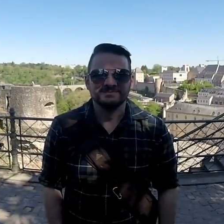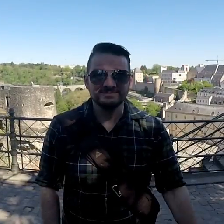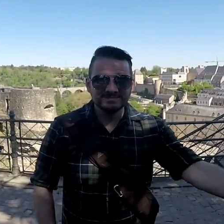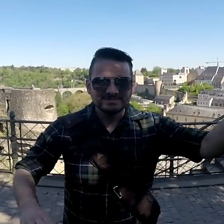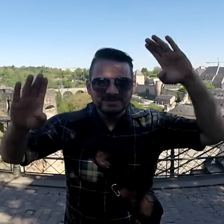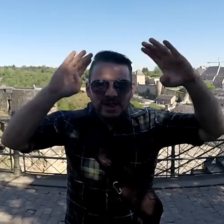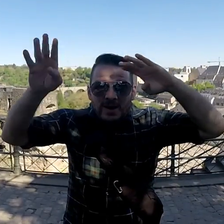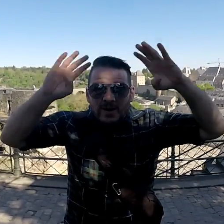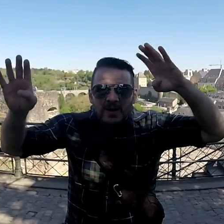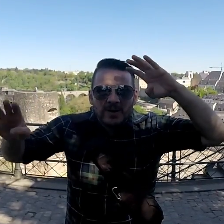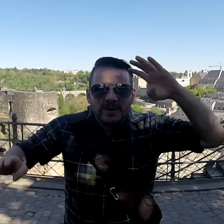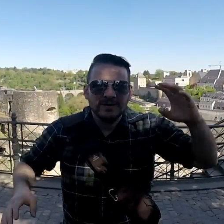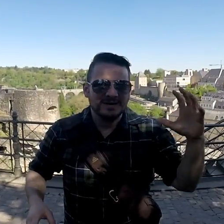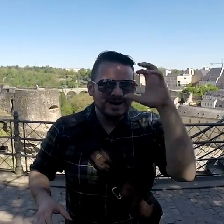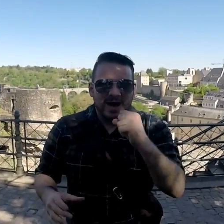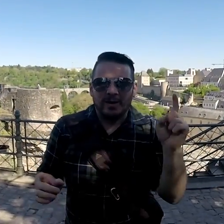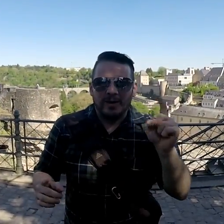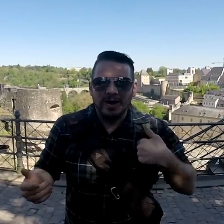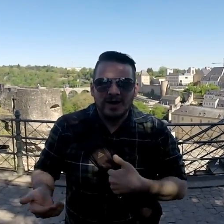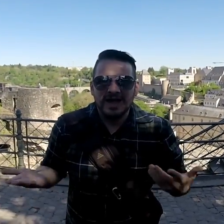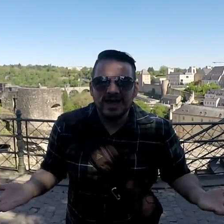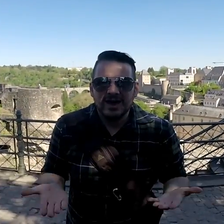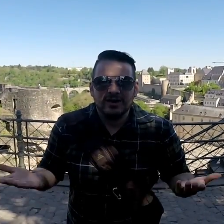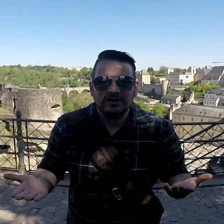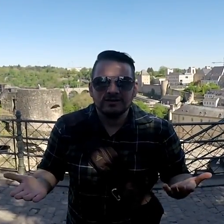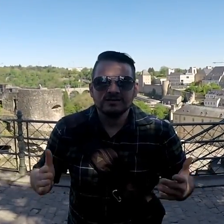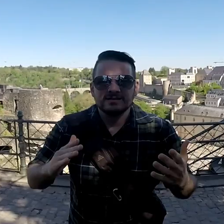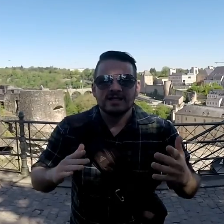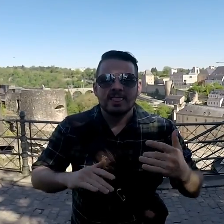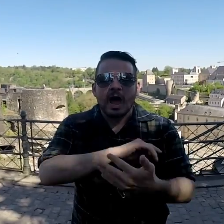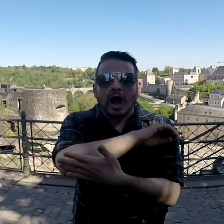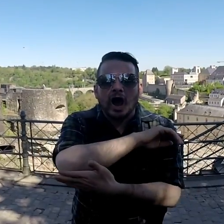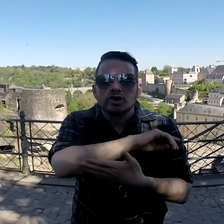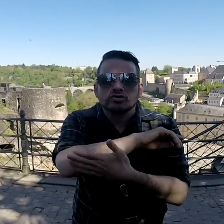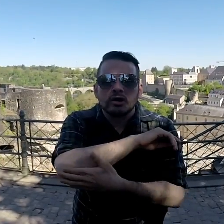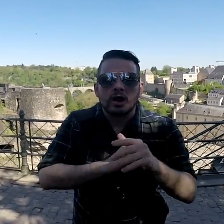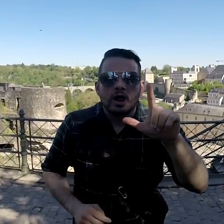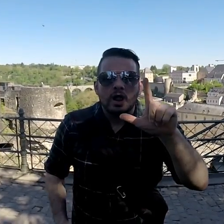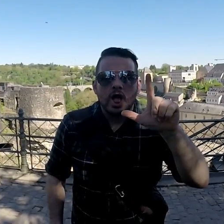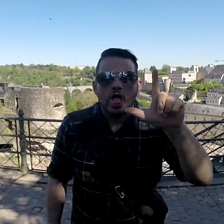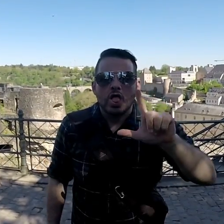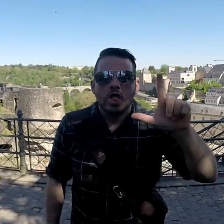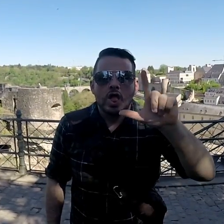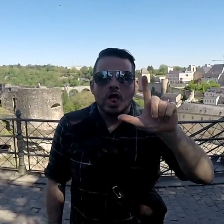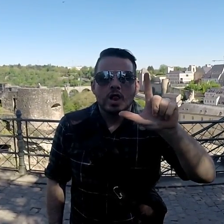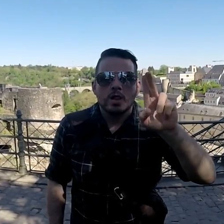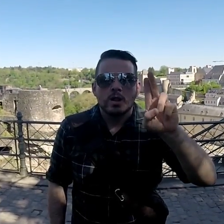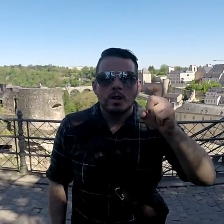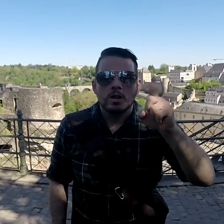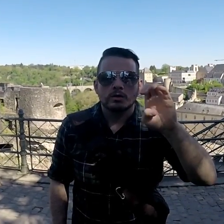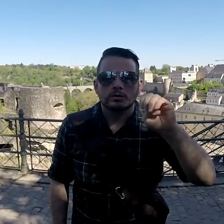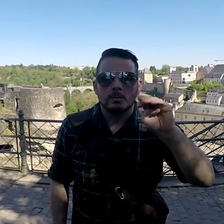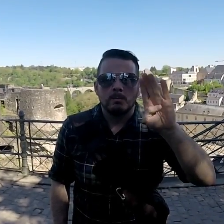Hello! Guess where we are right here? The country of Luxembourg!